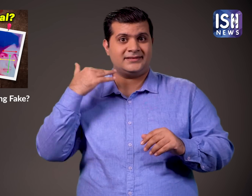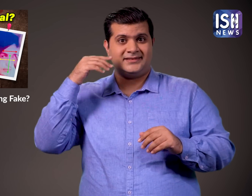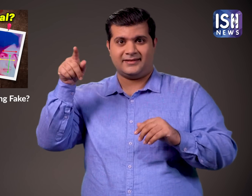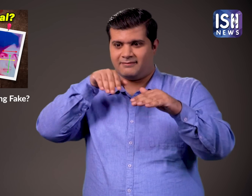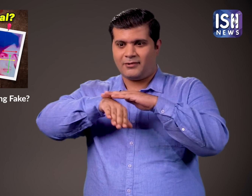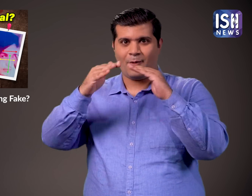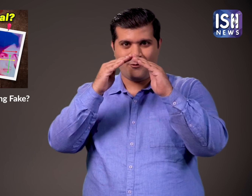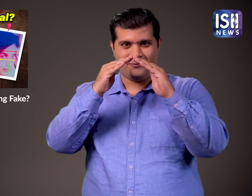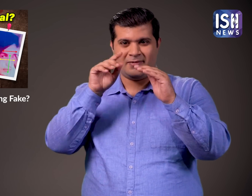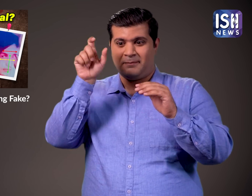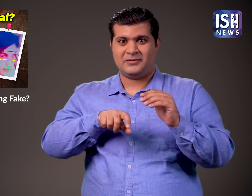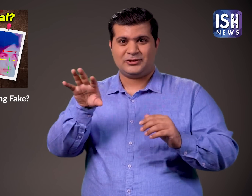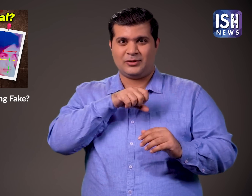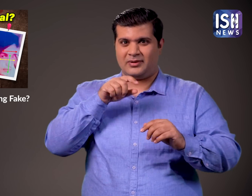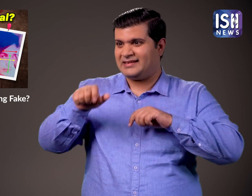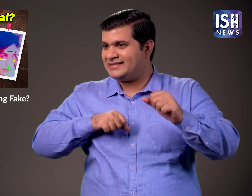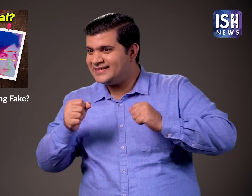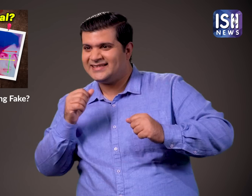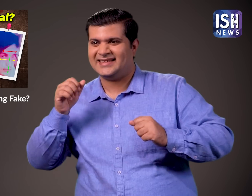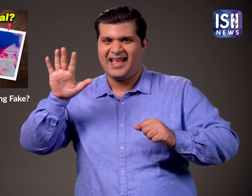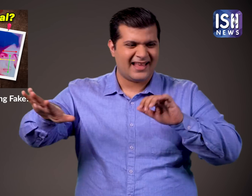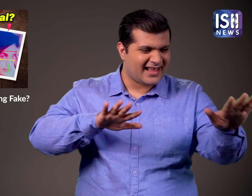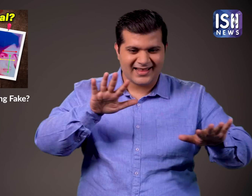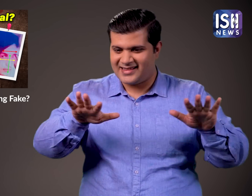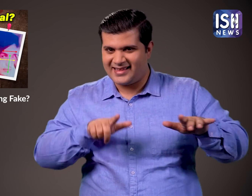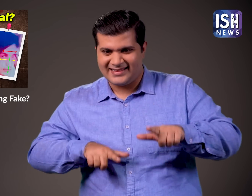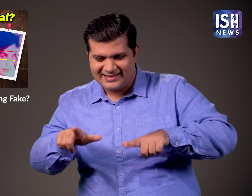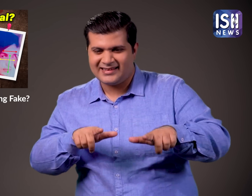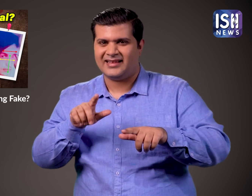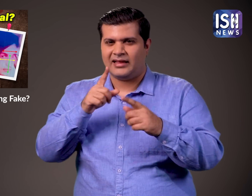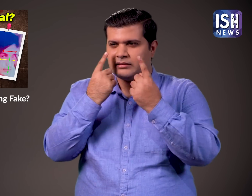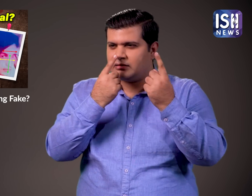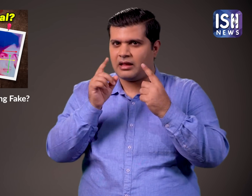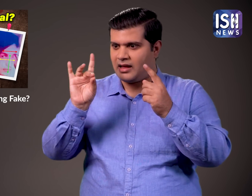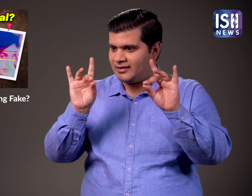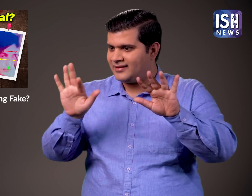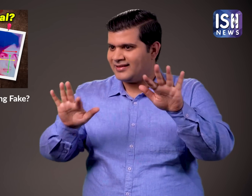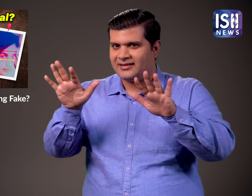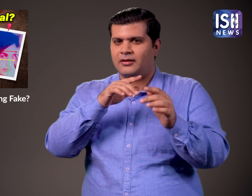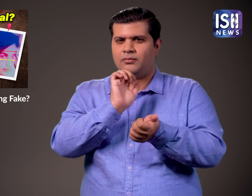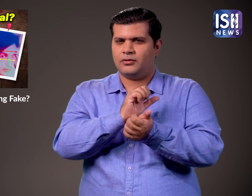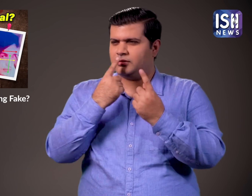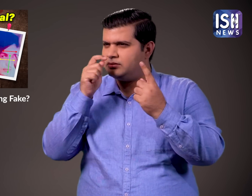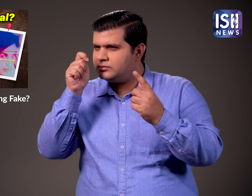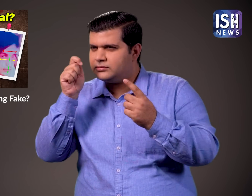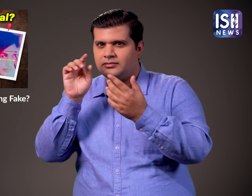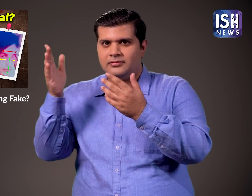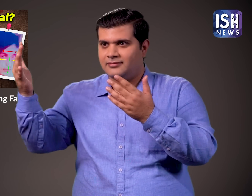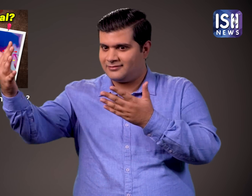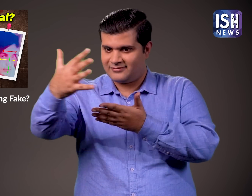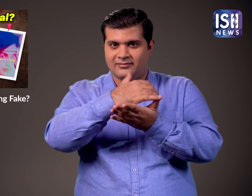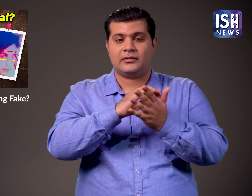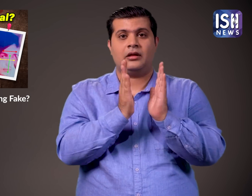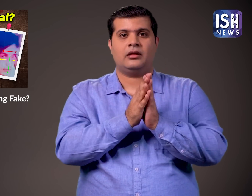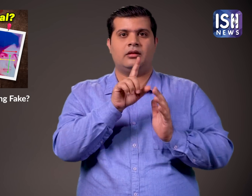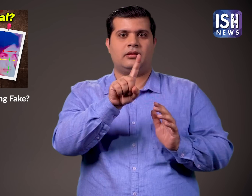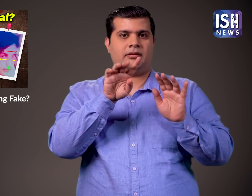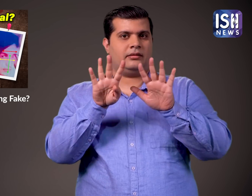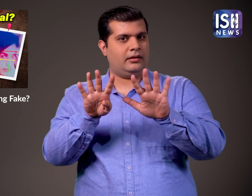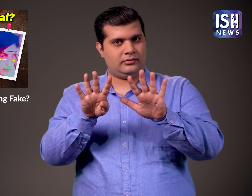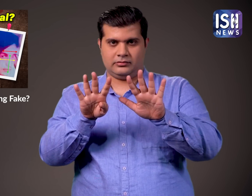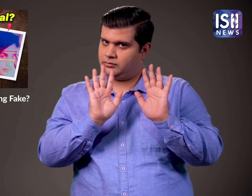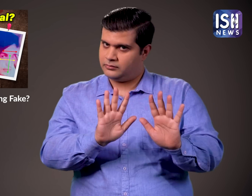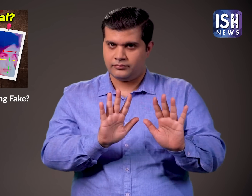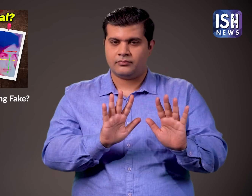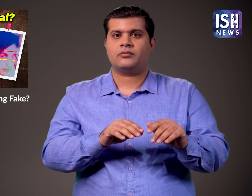Criminal Investigation Department (CID) found 19 crime scene fingerprints from Saif's residence.